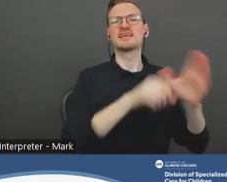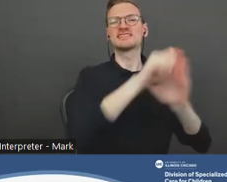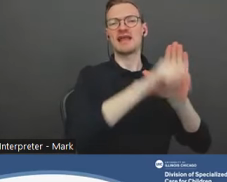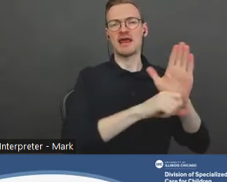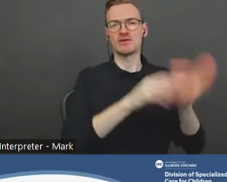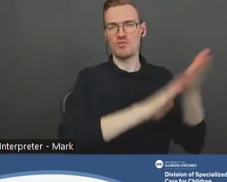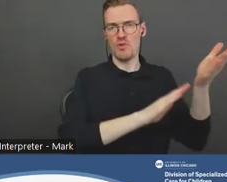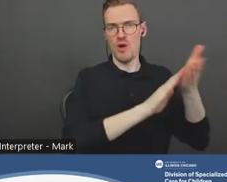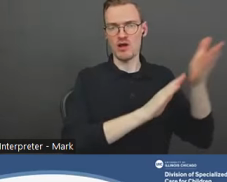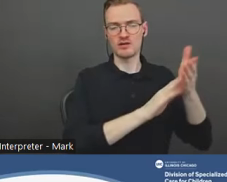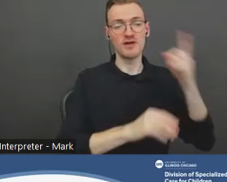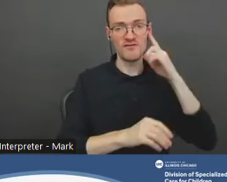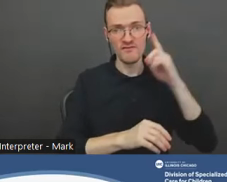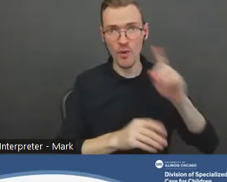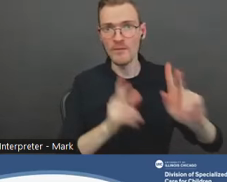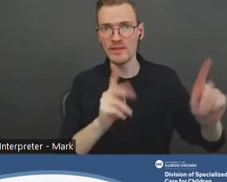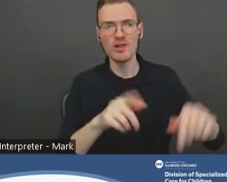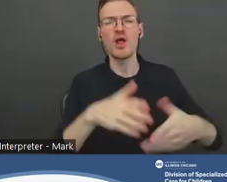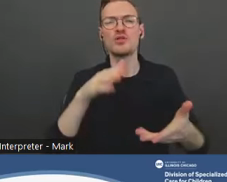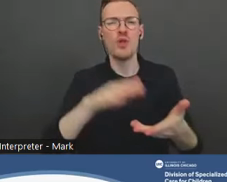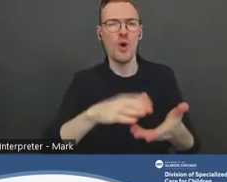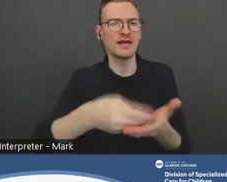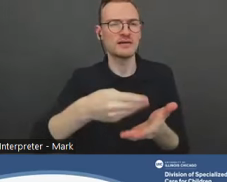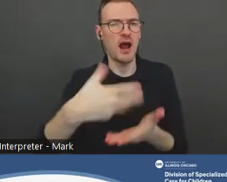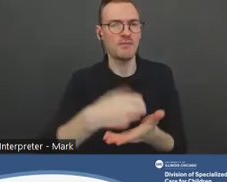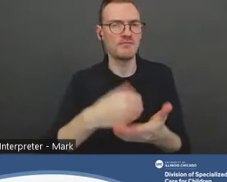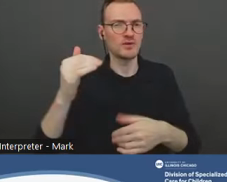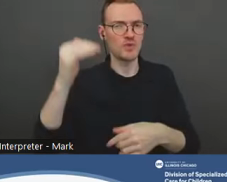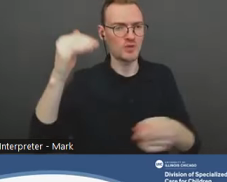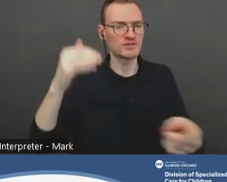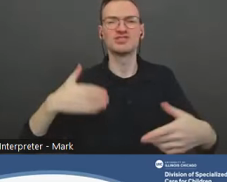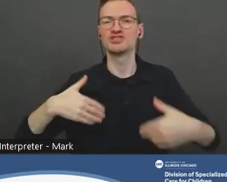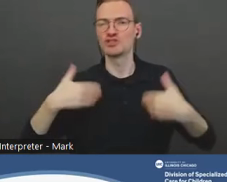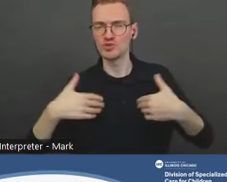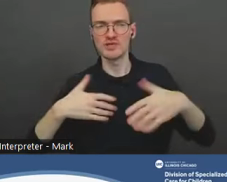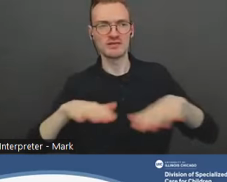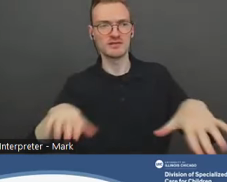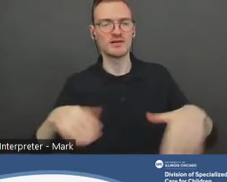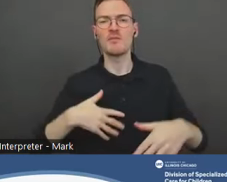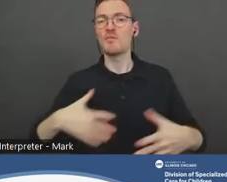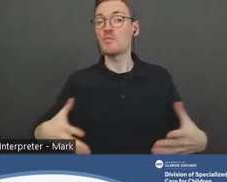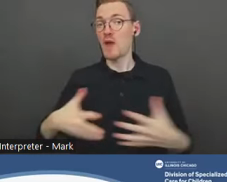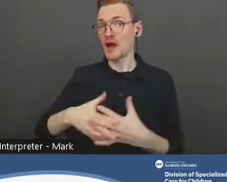low-income adults, children, pregnant individuals, elderly adults and people with disabilities.